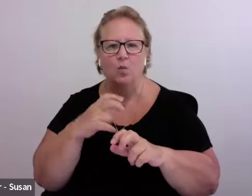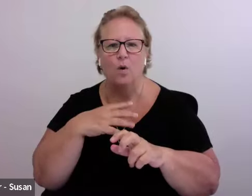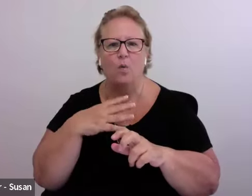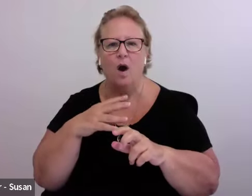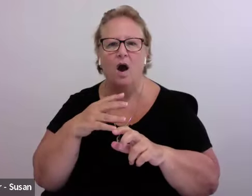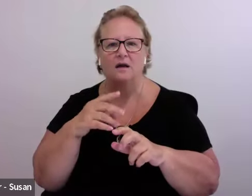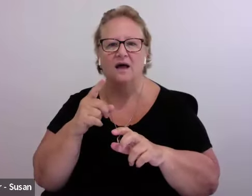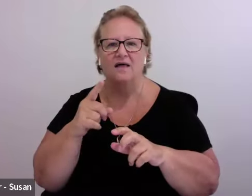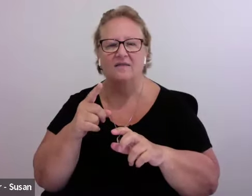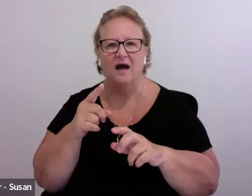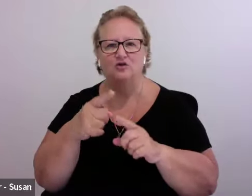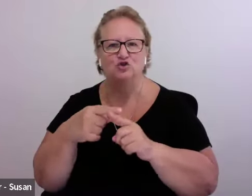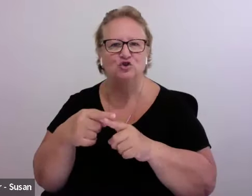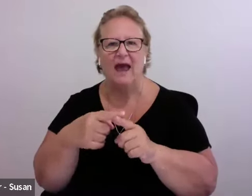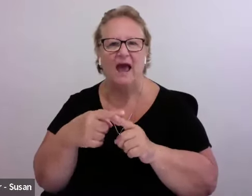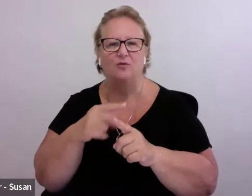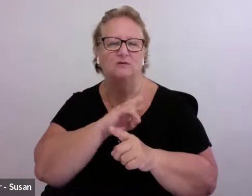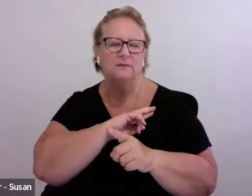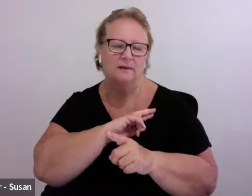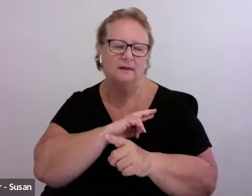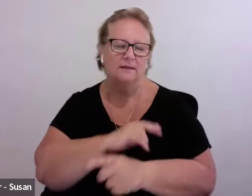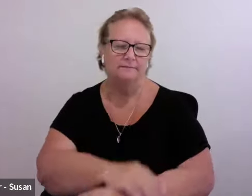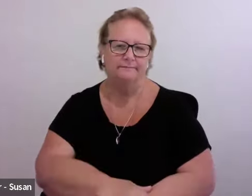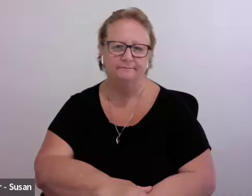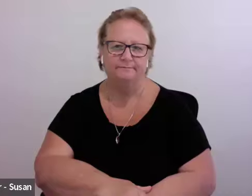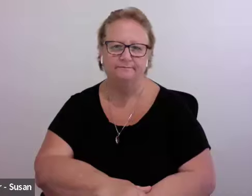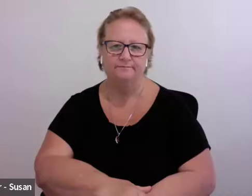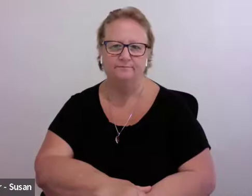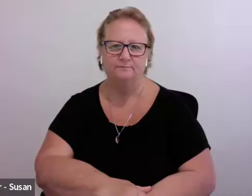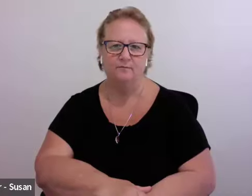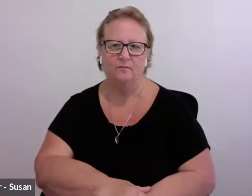move away from that lead or chief investigator planning